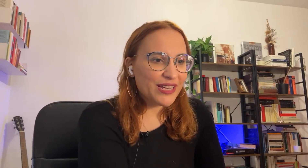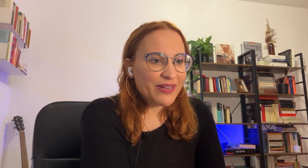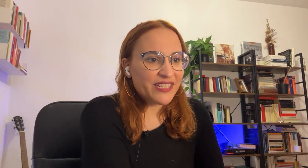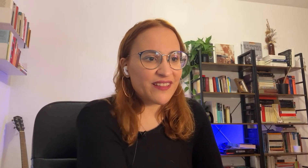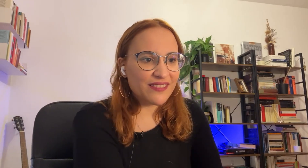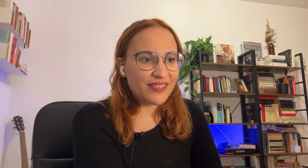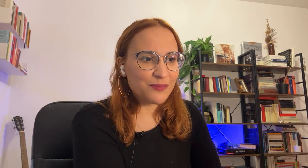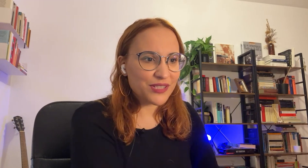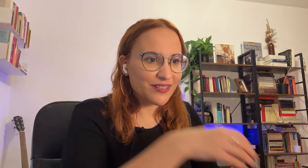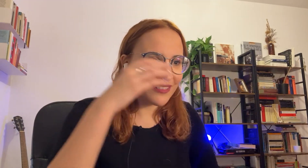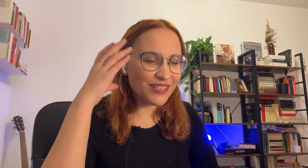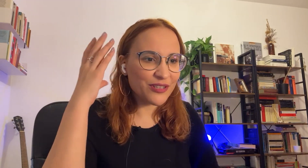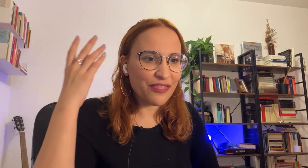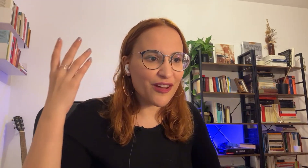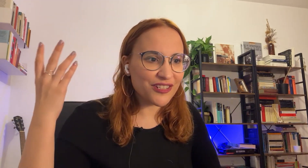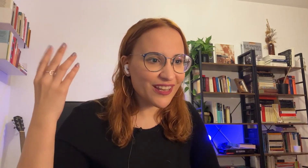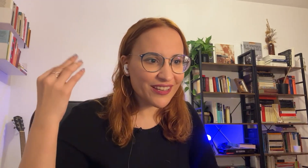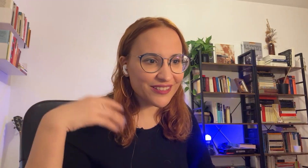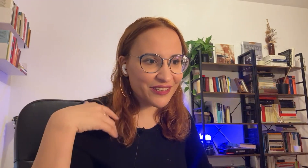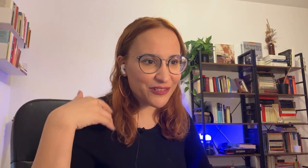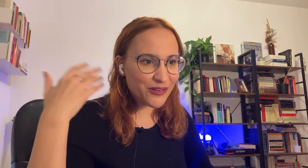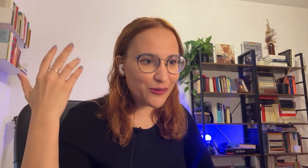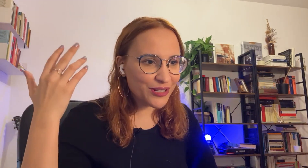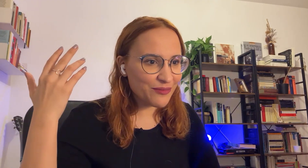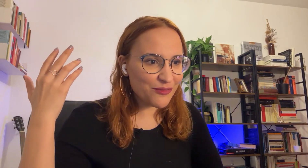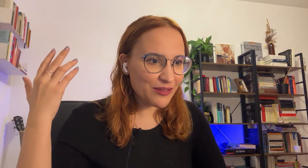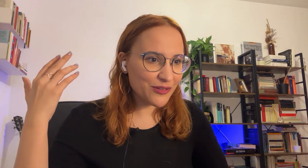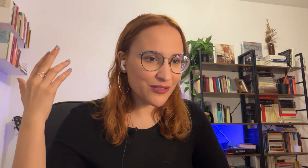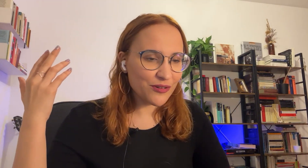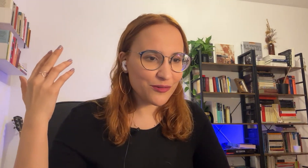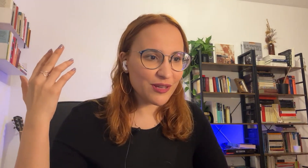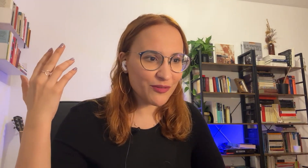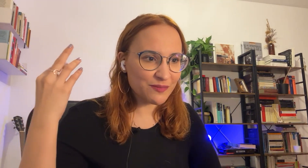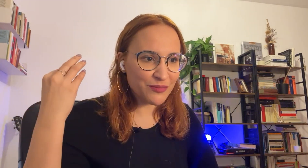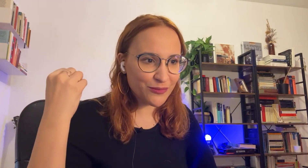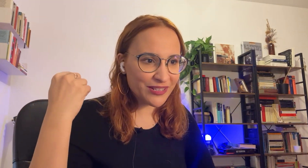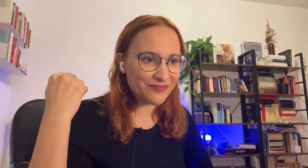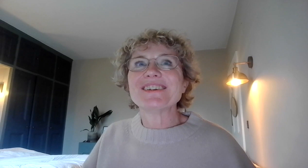I imagine that this wasn't even a thought like 10 years ago, or even five years ago for some of these people, right?